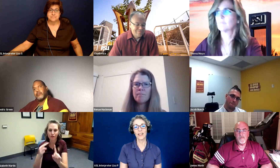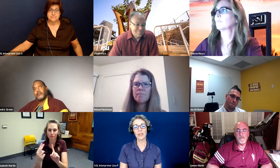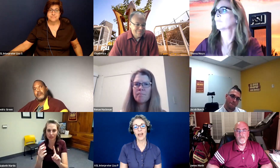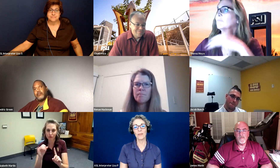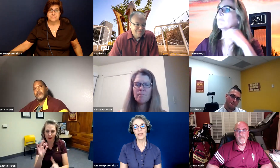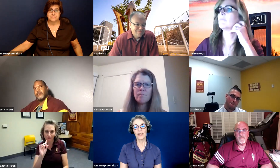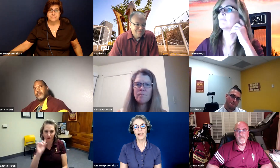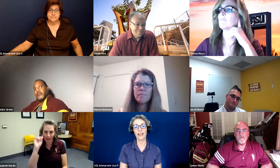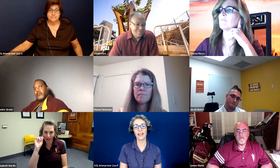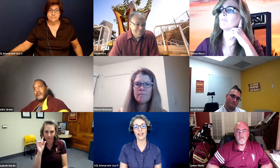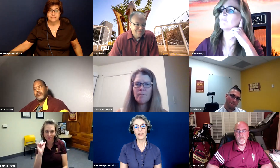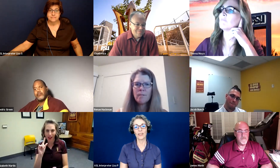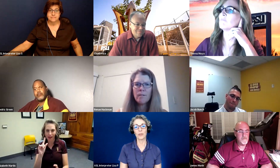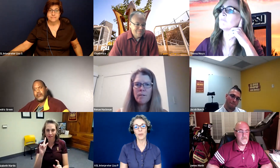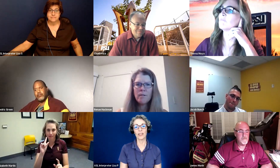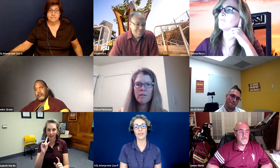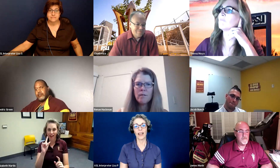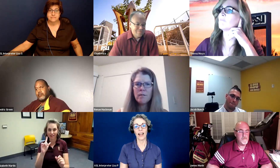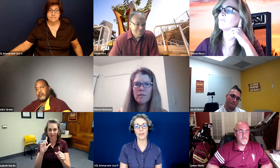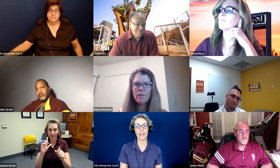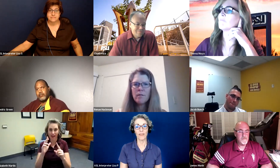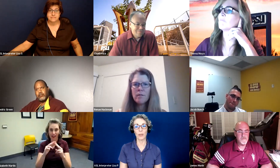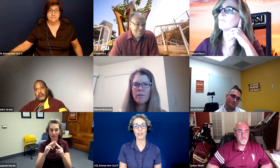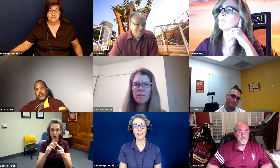Sometimes they took the perspective that I was a deaf person